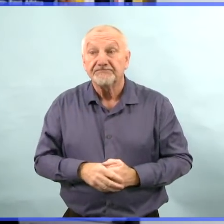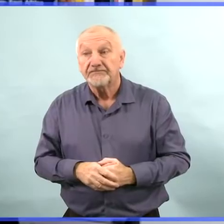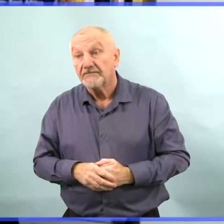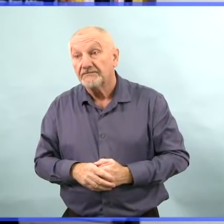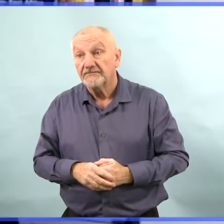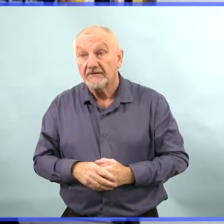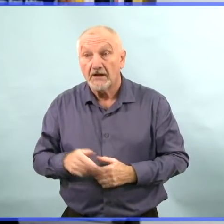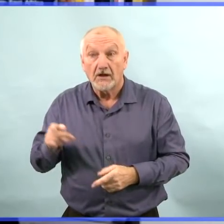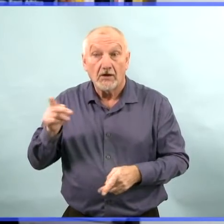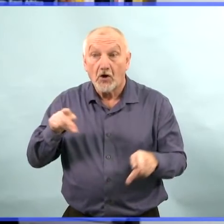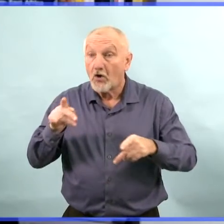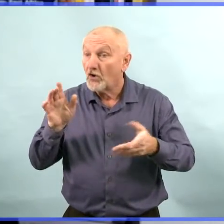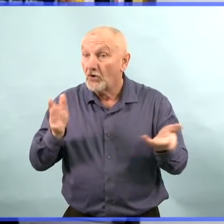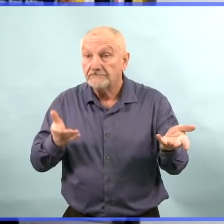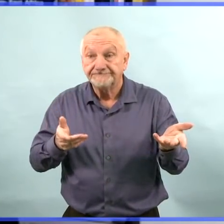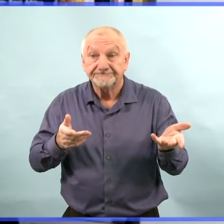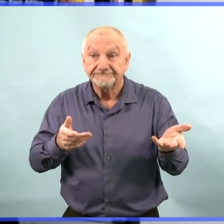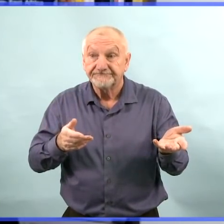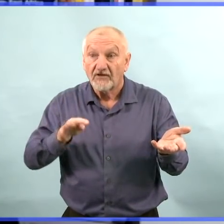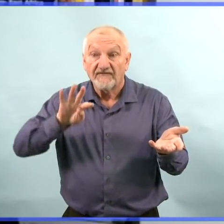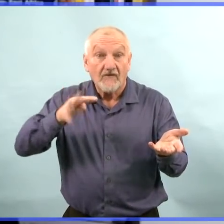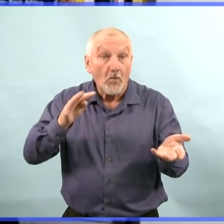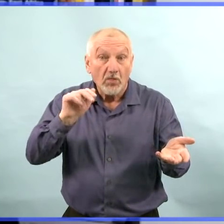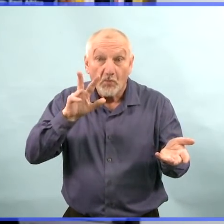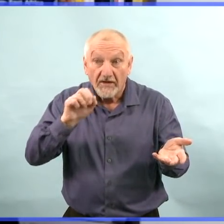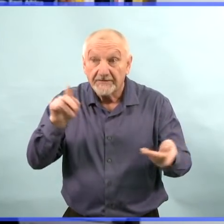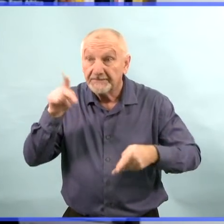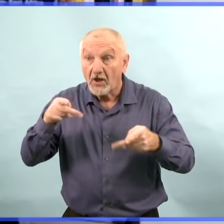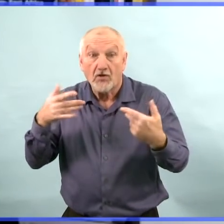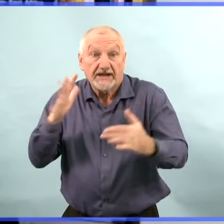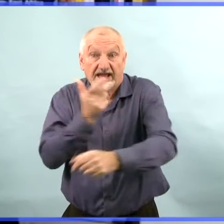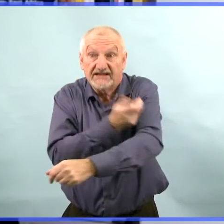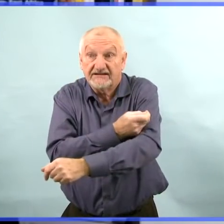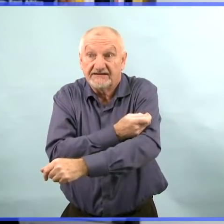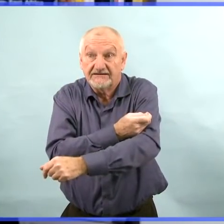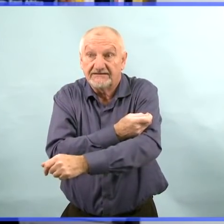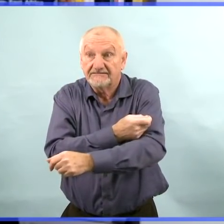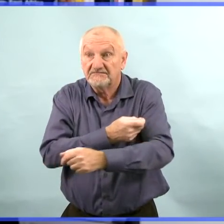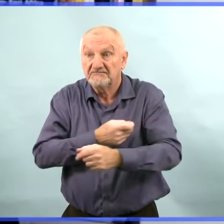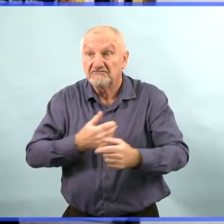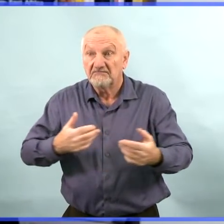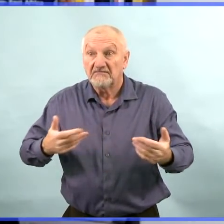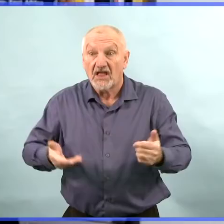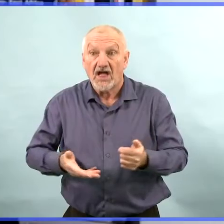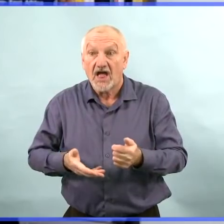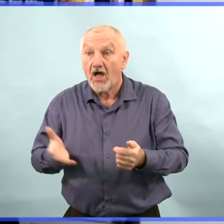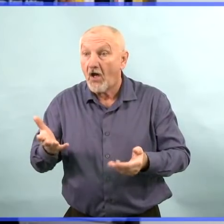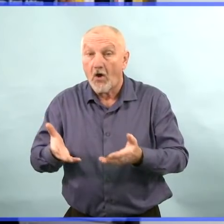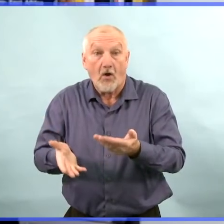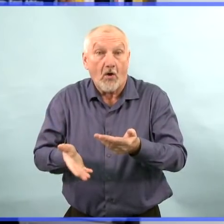this wave just has not seen the same sharp peak that we saw with previous ones and adding this